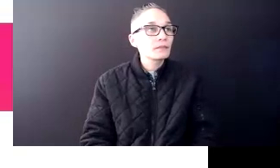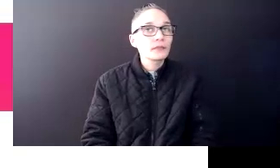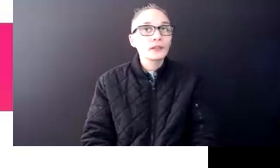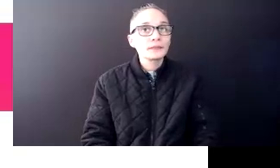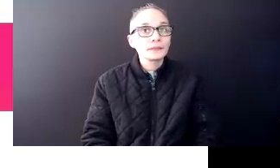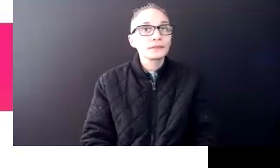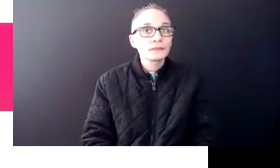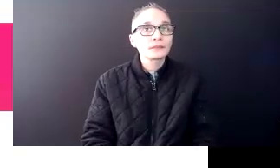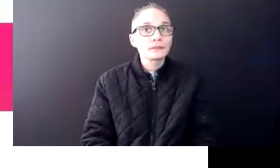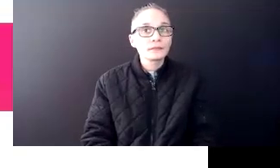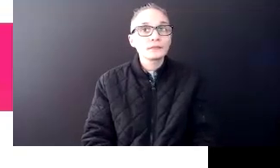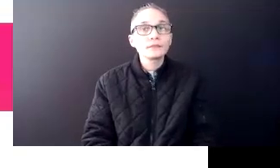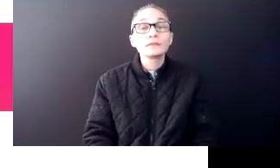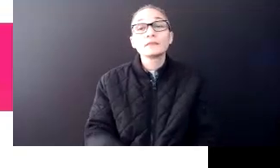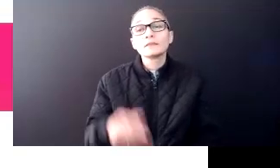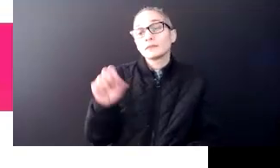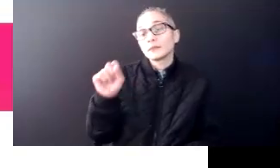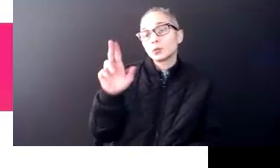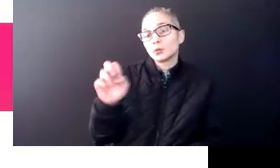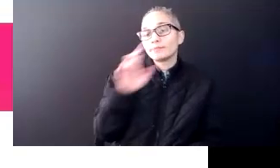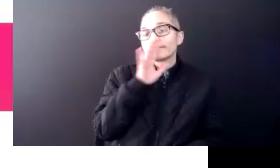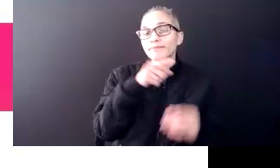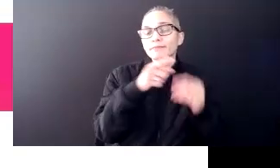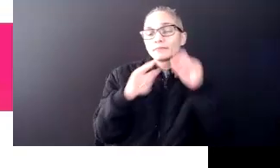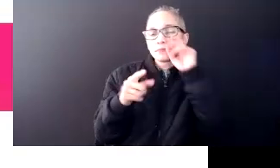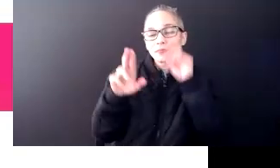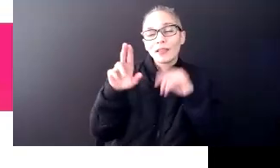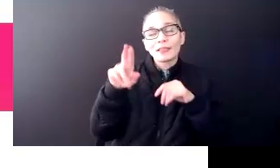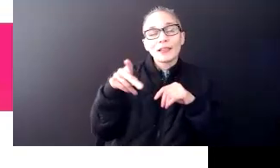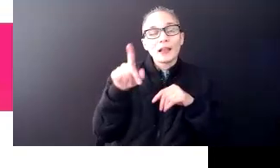Okay. So as I mentioned, the updates included additional information